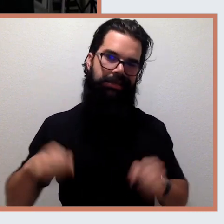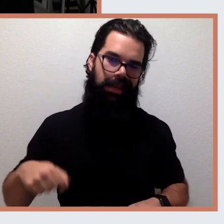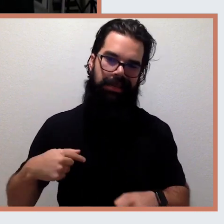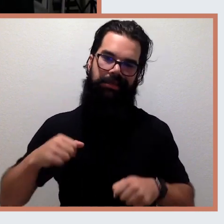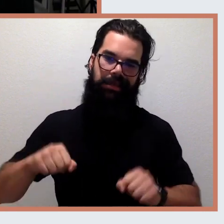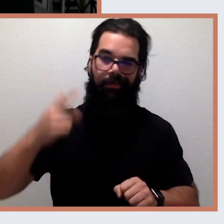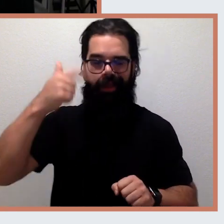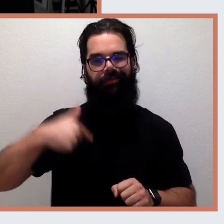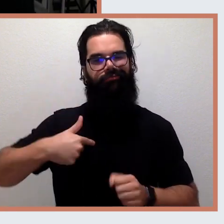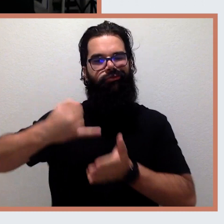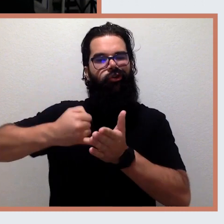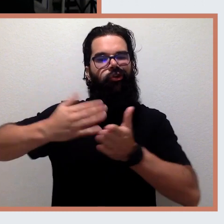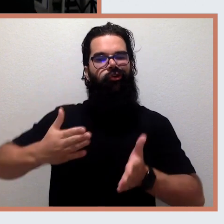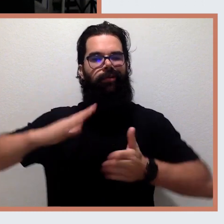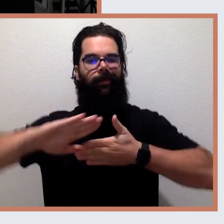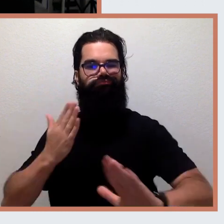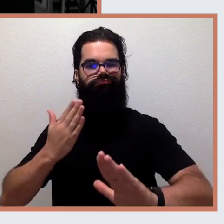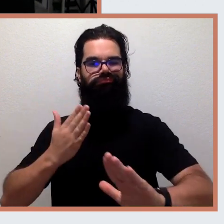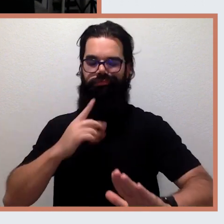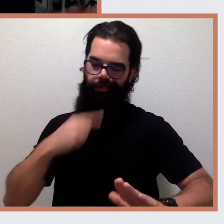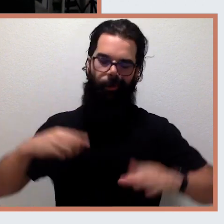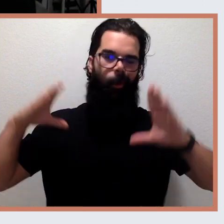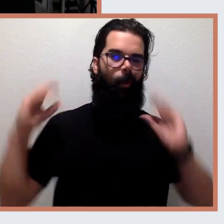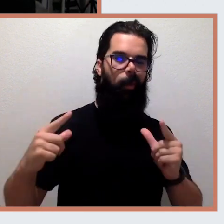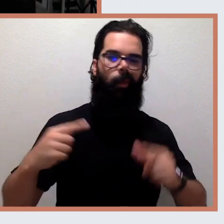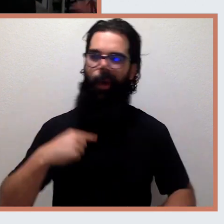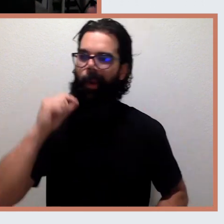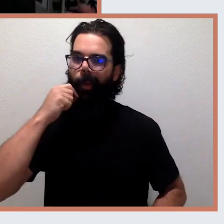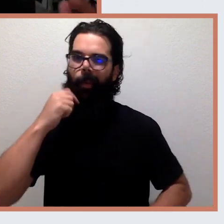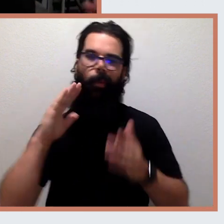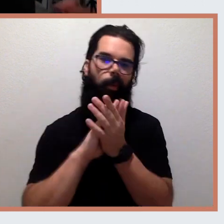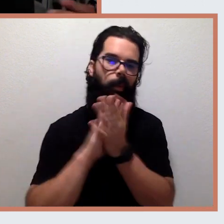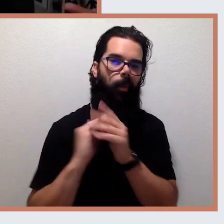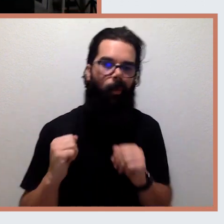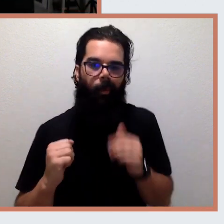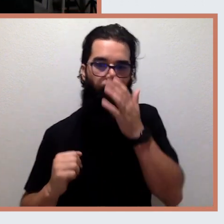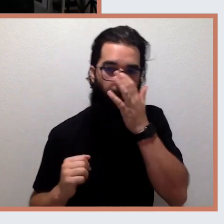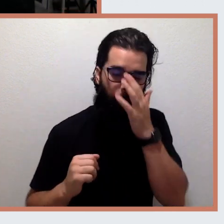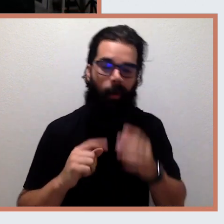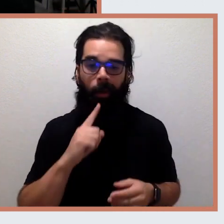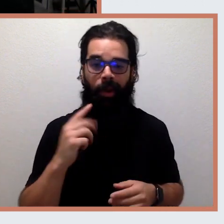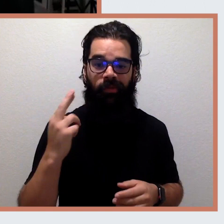I was like, "I got this. I'm a martial artist, I do CrossFit, I train with Sarah. I'm cool, man, I got this, woo."